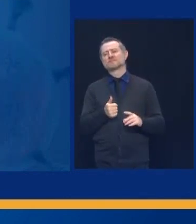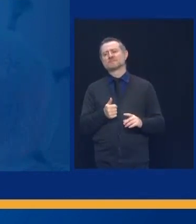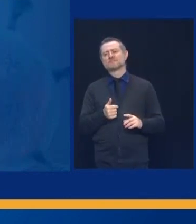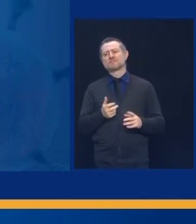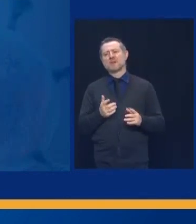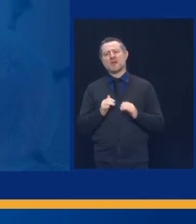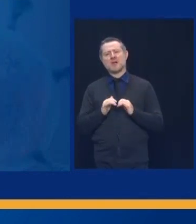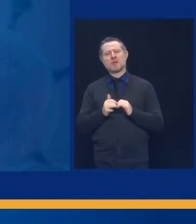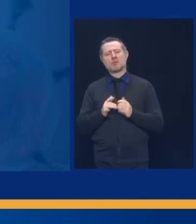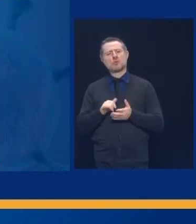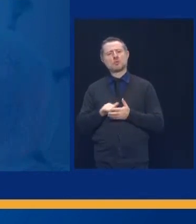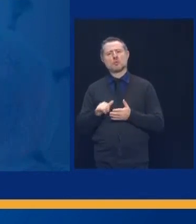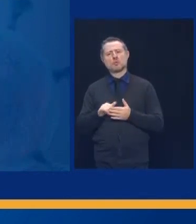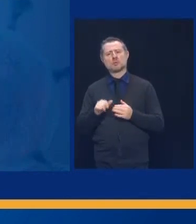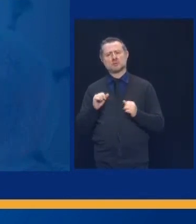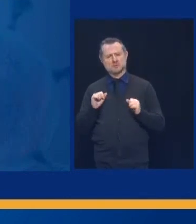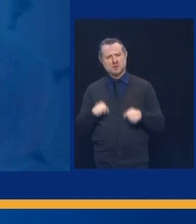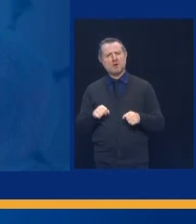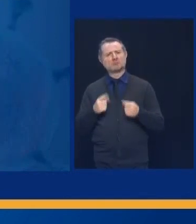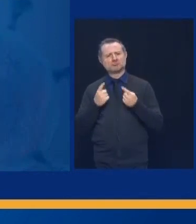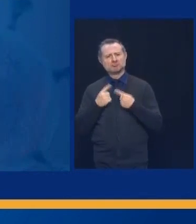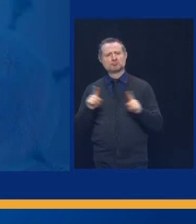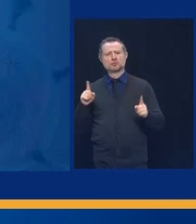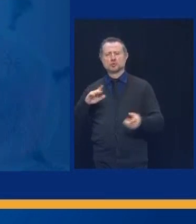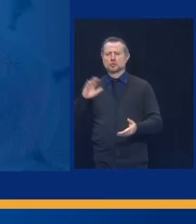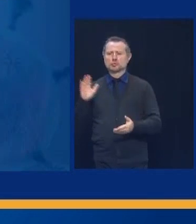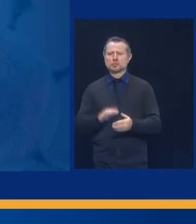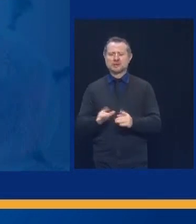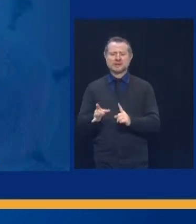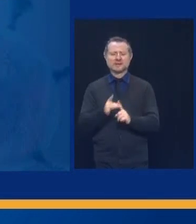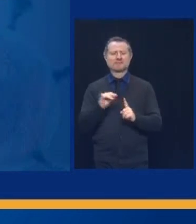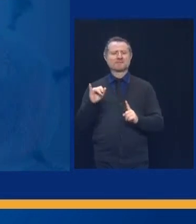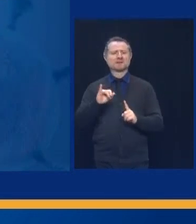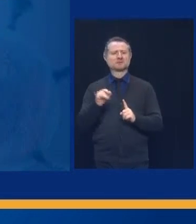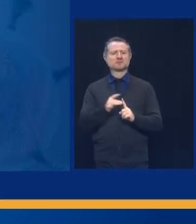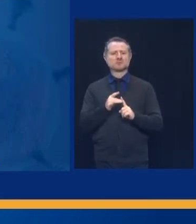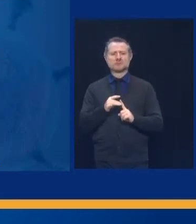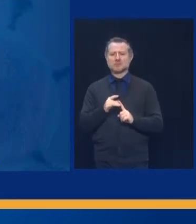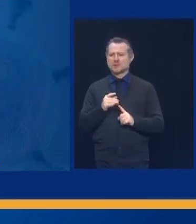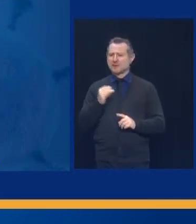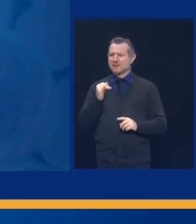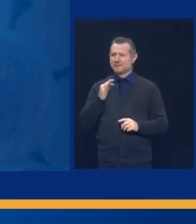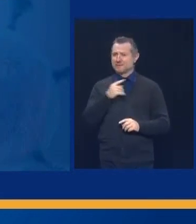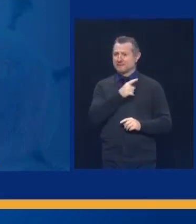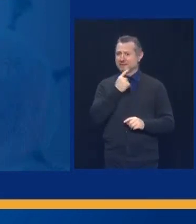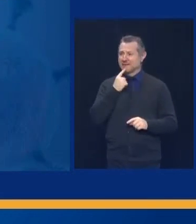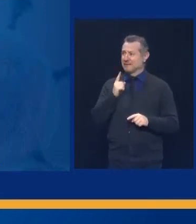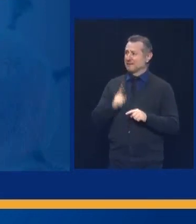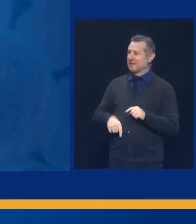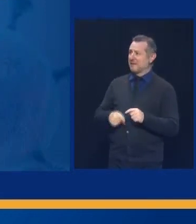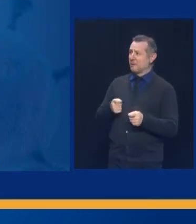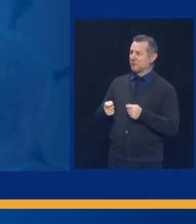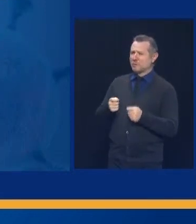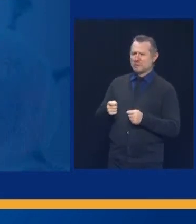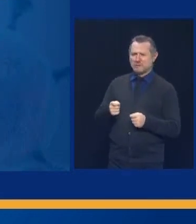WE CONTROLLED THE SPREAD. SO ASK YOURSELF, HOW DID NEW